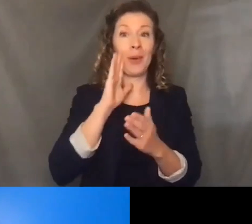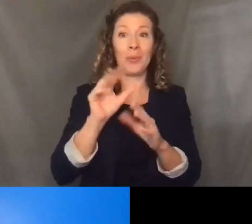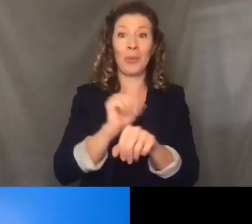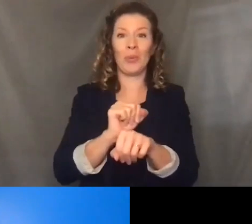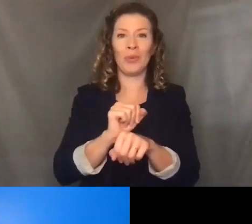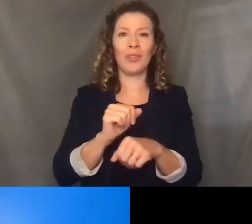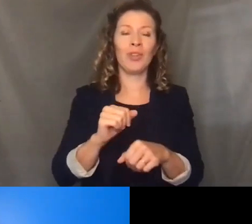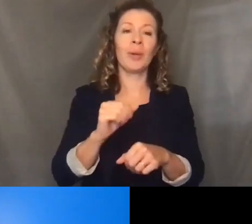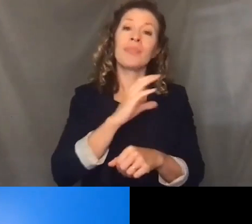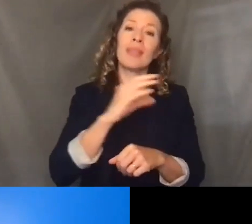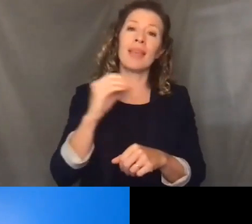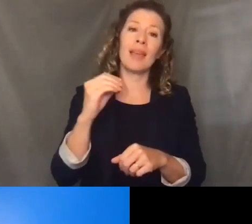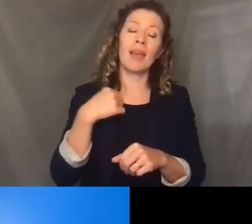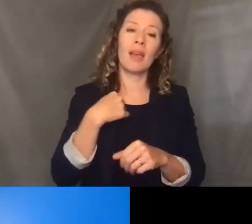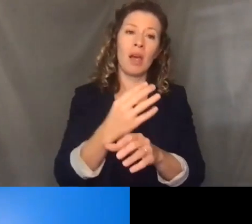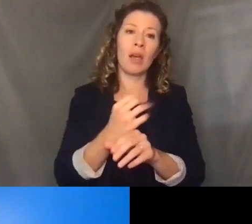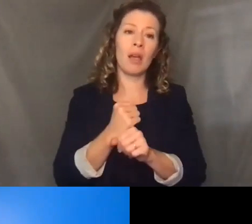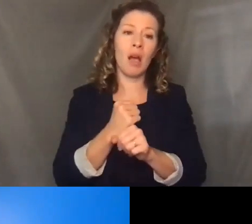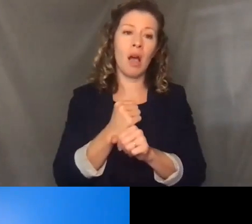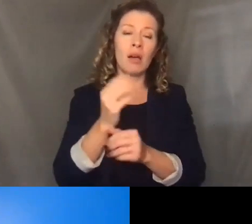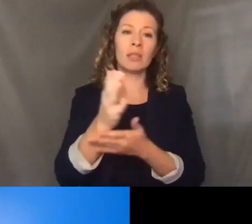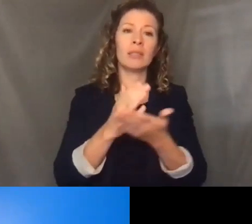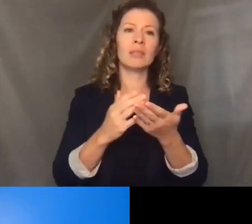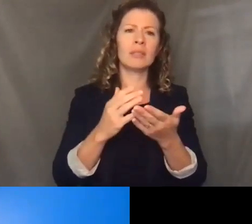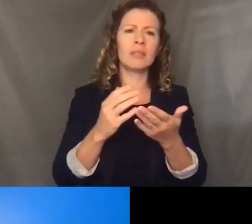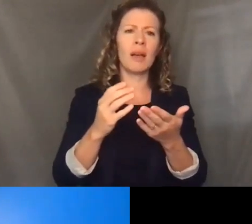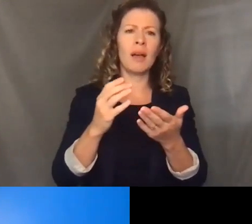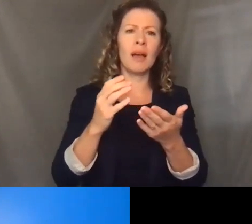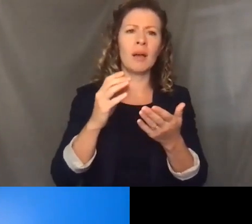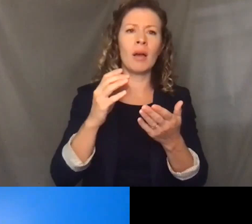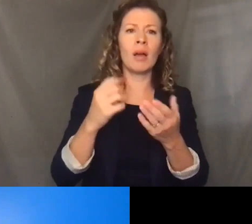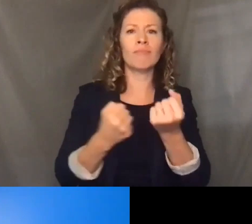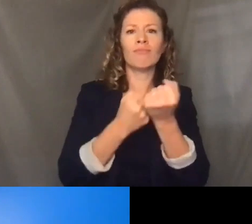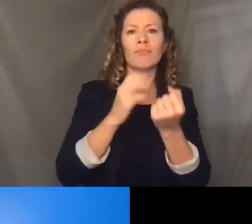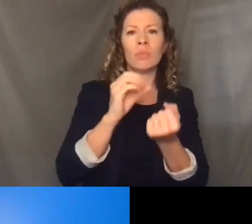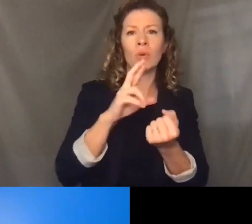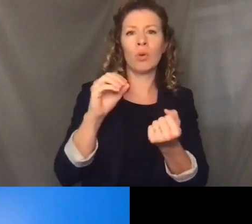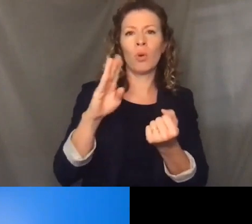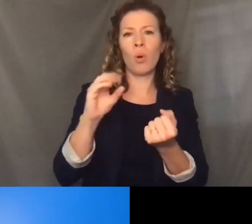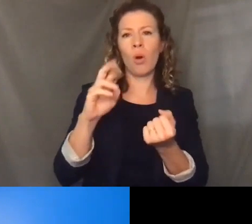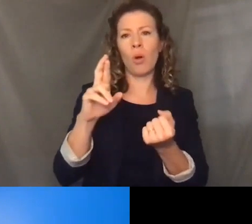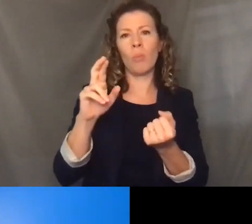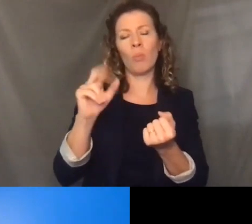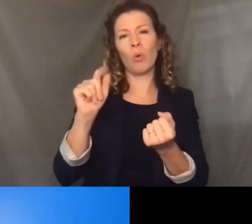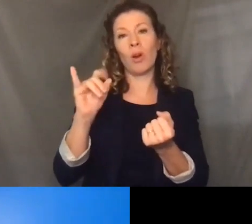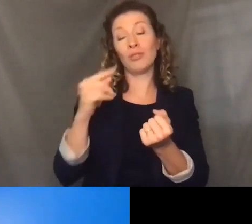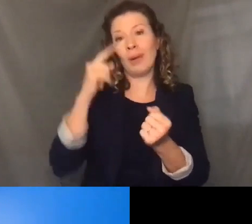i also got some corroboration i mean i hope that it works properly